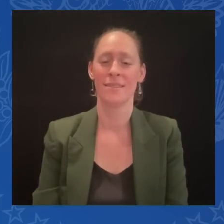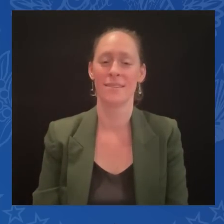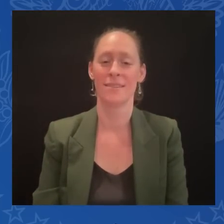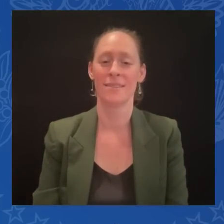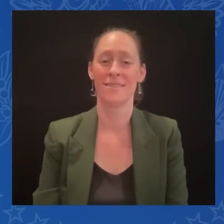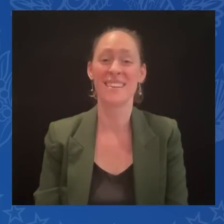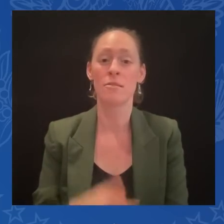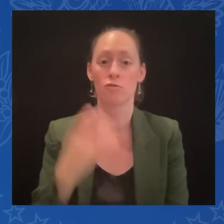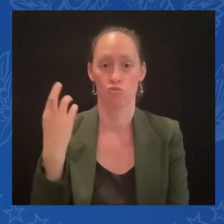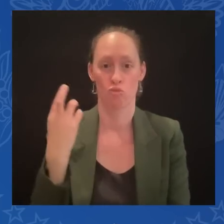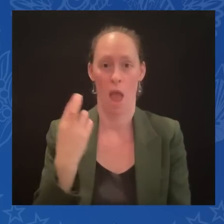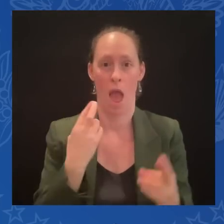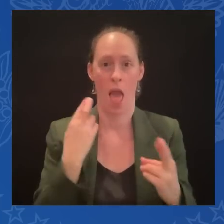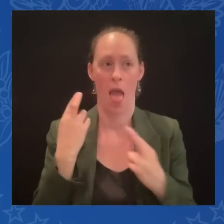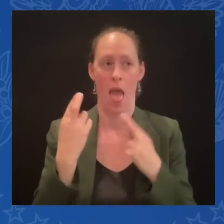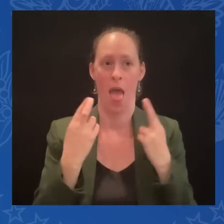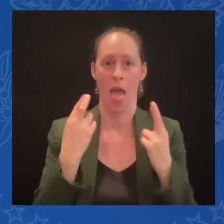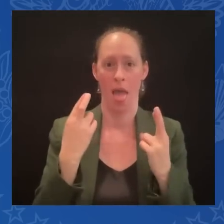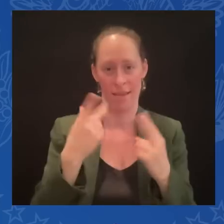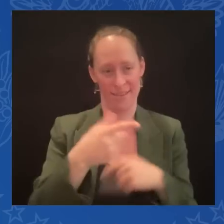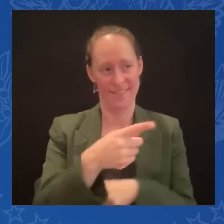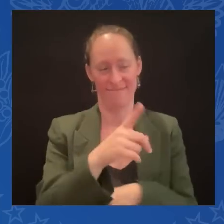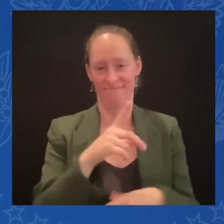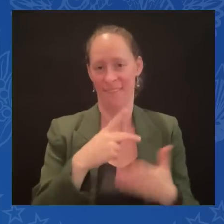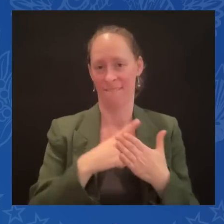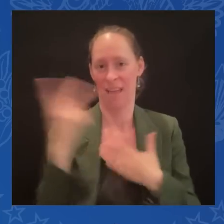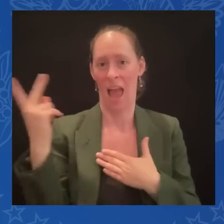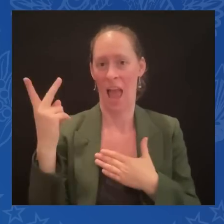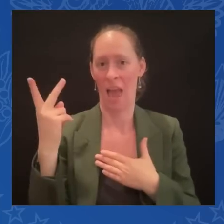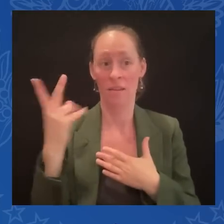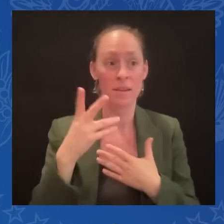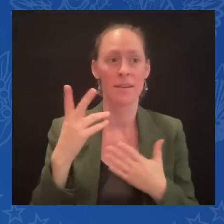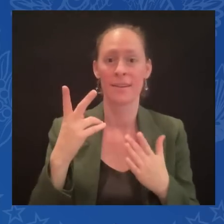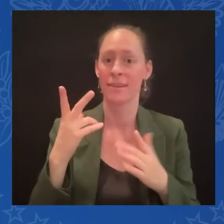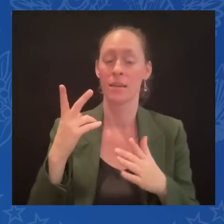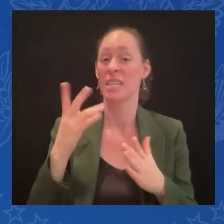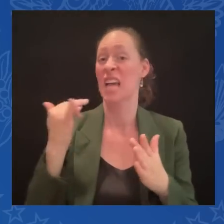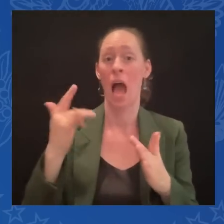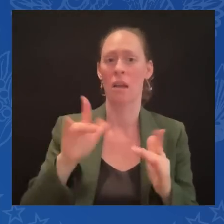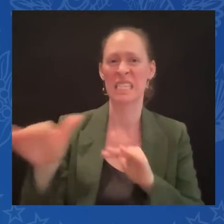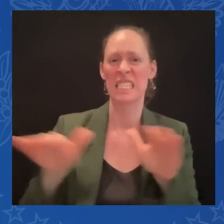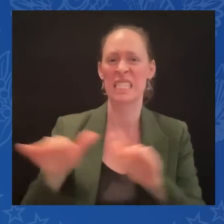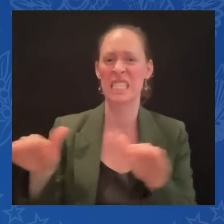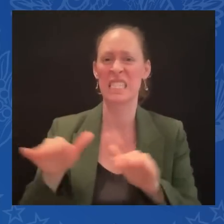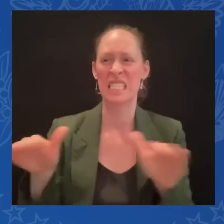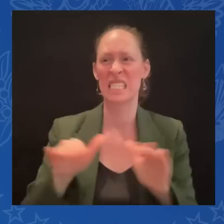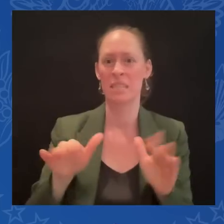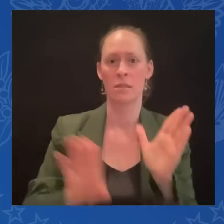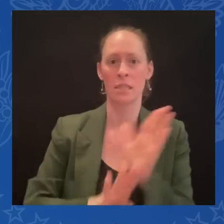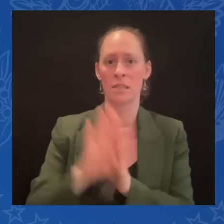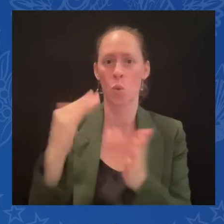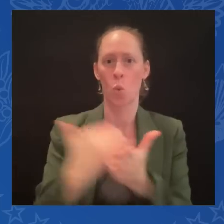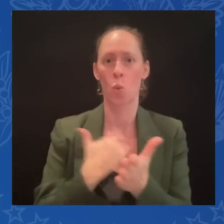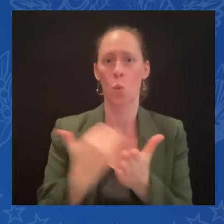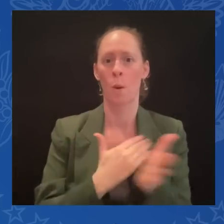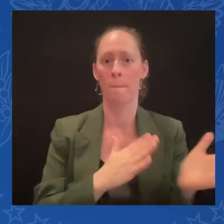just released a plan to go at trying to repeal it all again. That hasn't stopped them, though, from claiming credit --